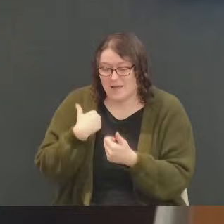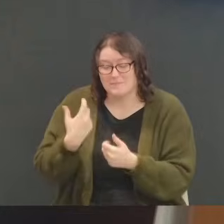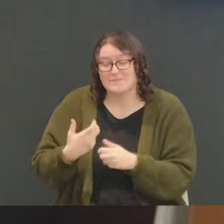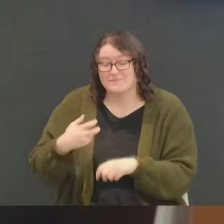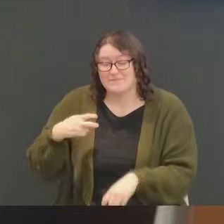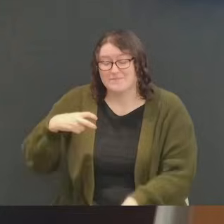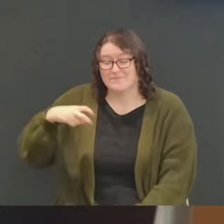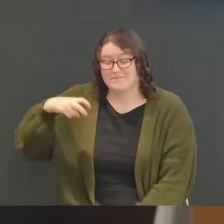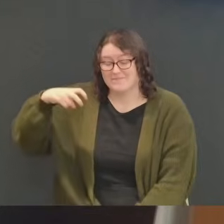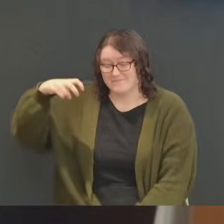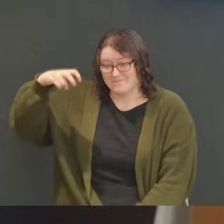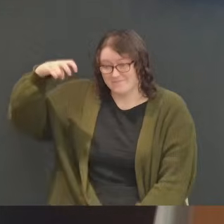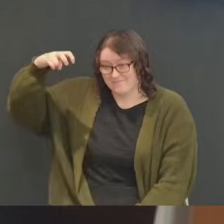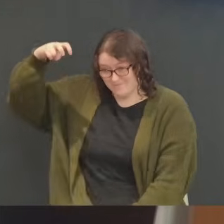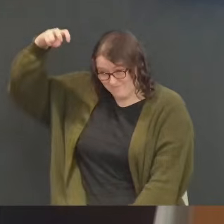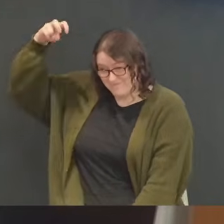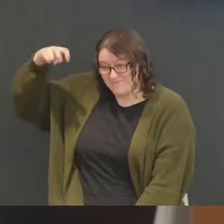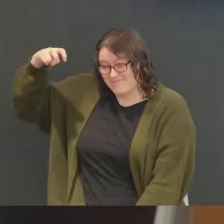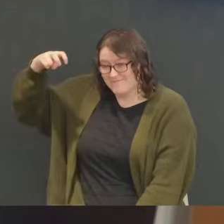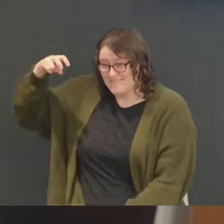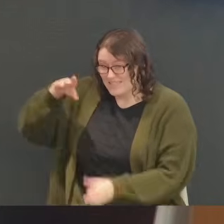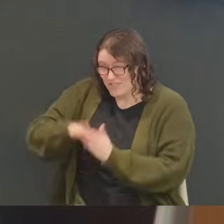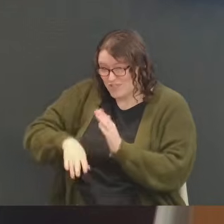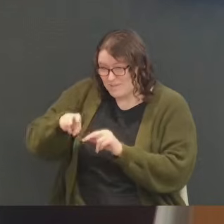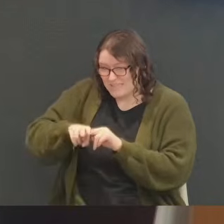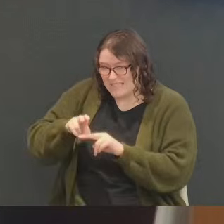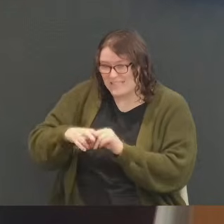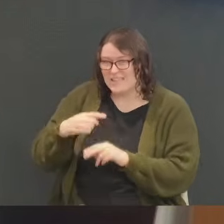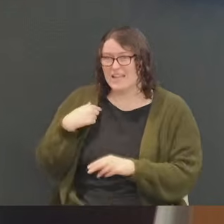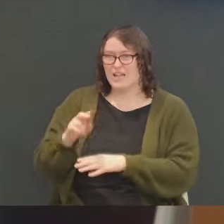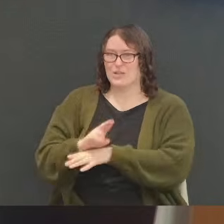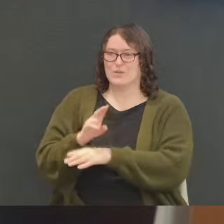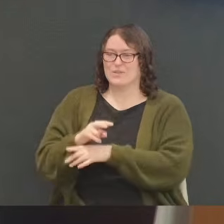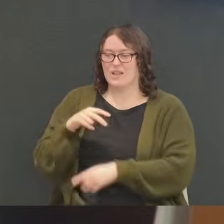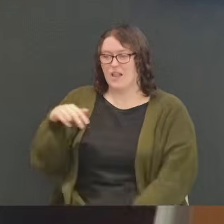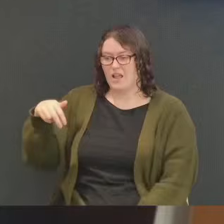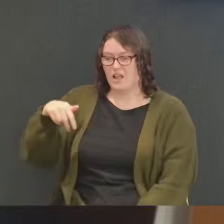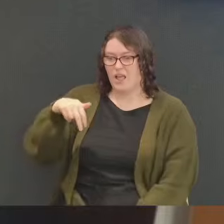and I have to take those ramps up and nobody really likes doing that. This is designed to